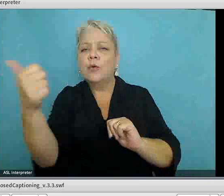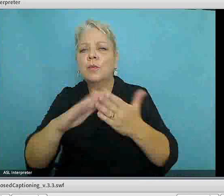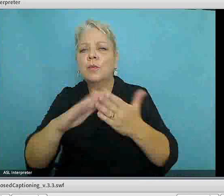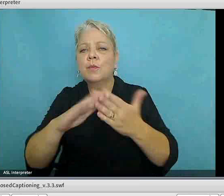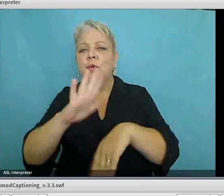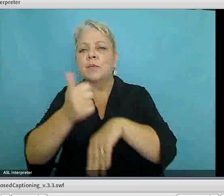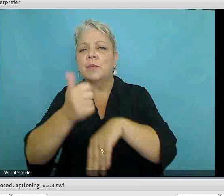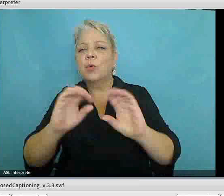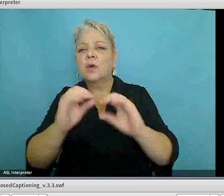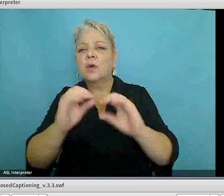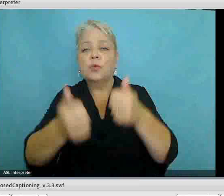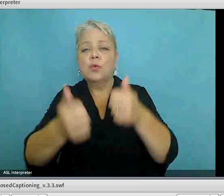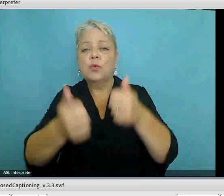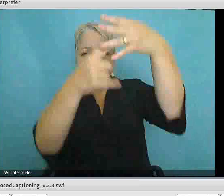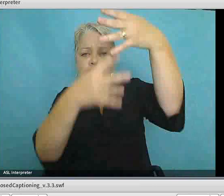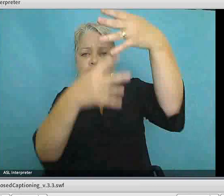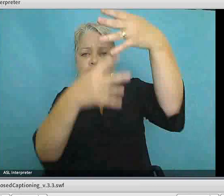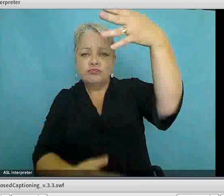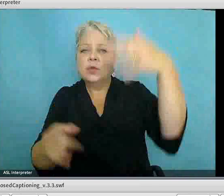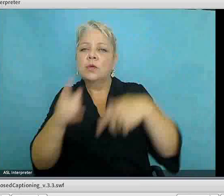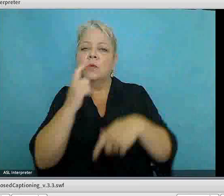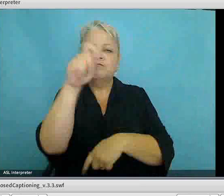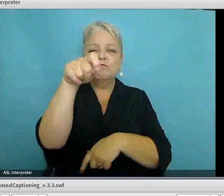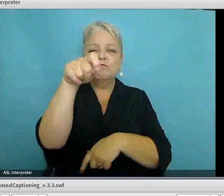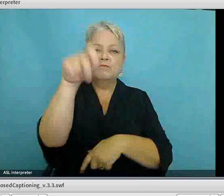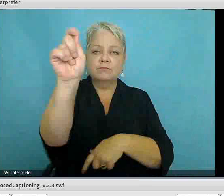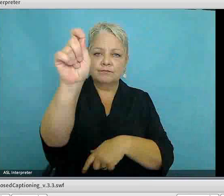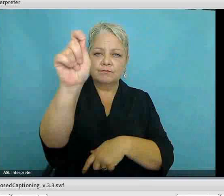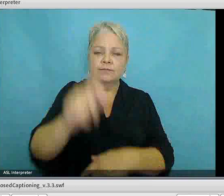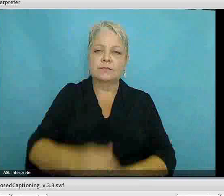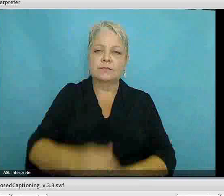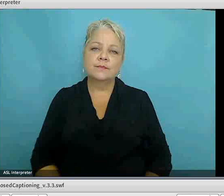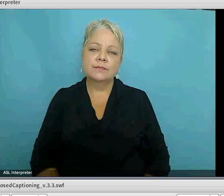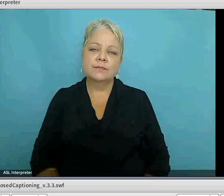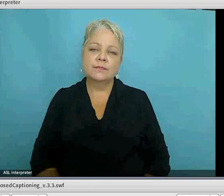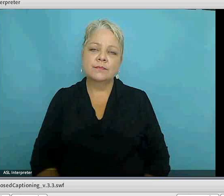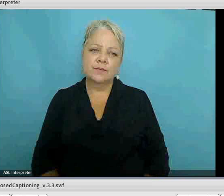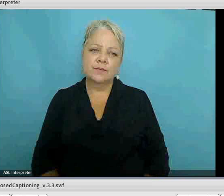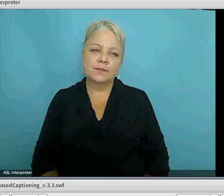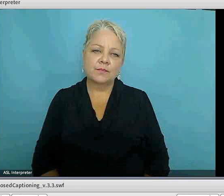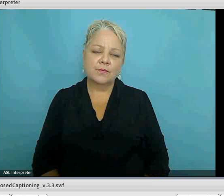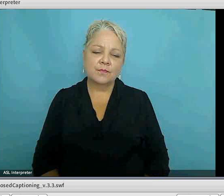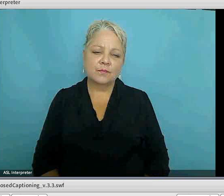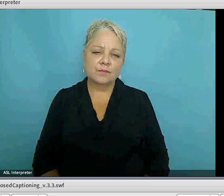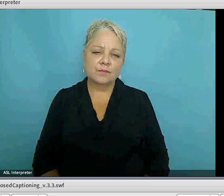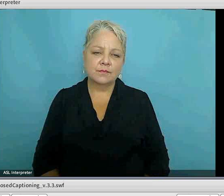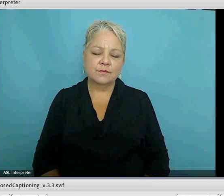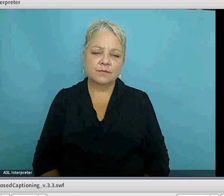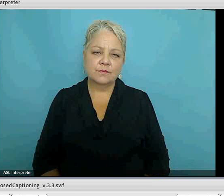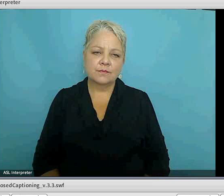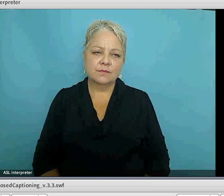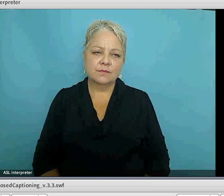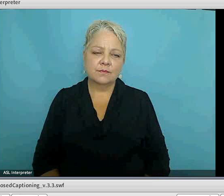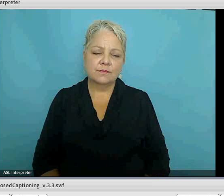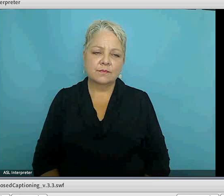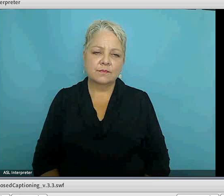I'll give you a moment to answer.